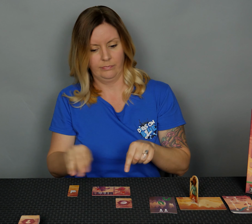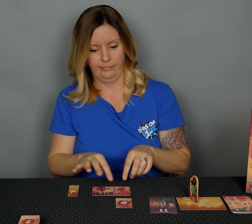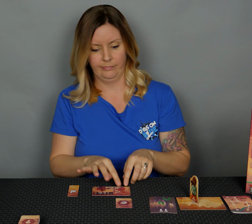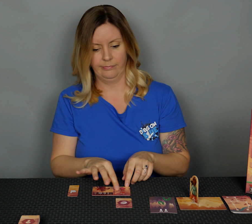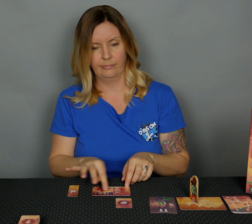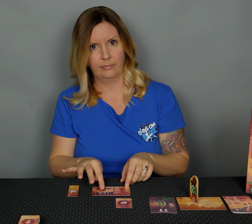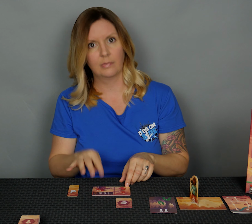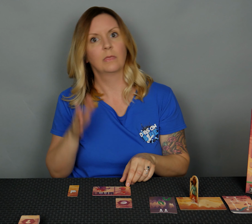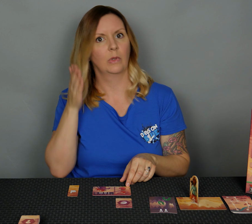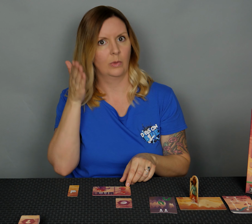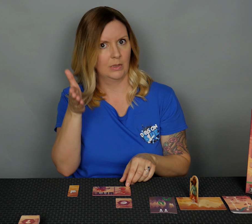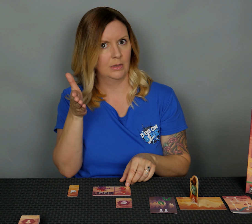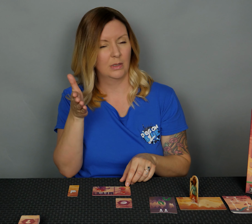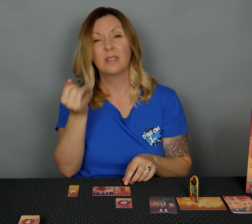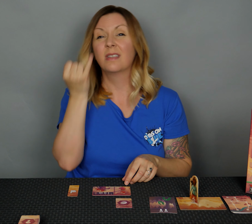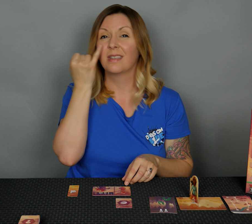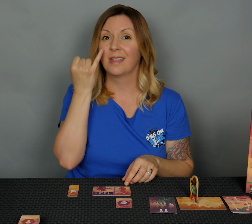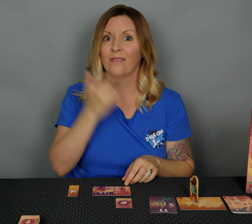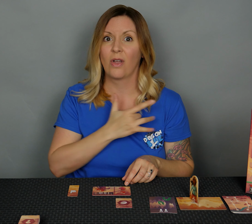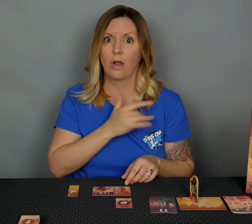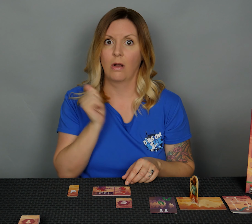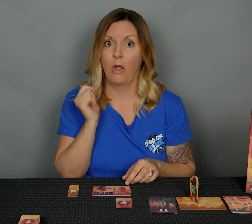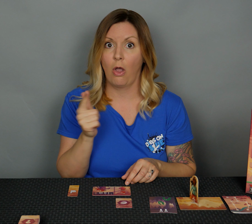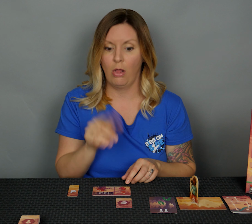area of your character card.